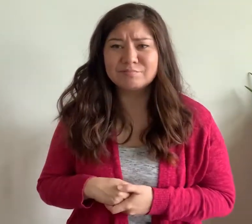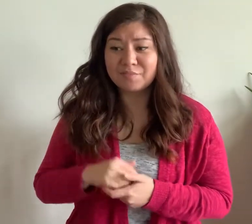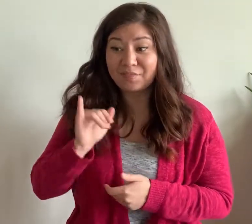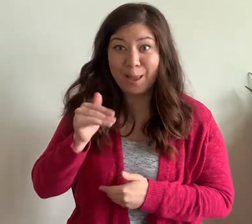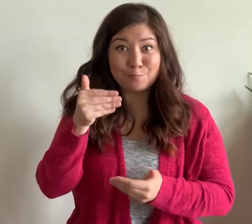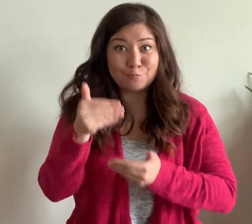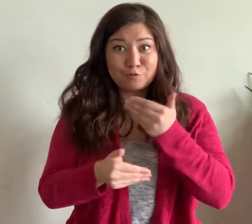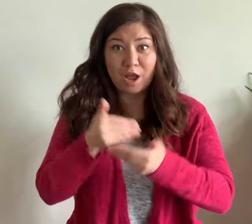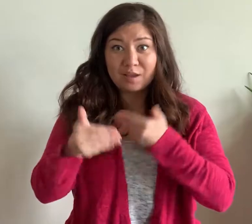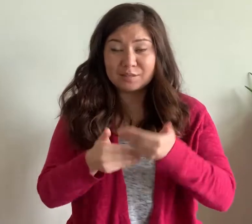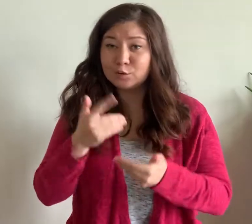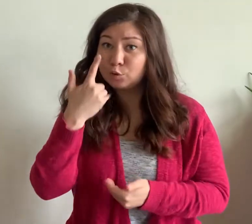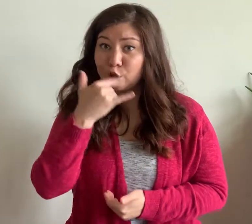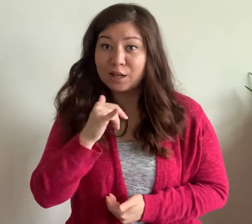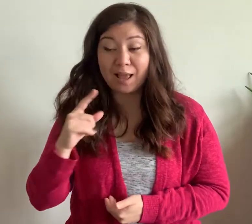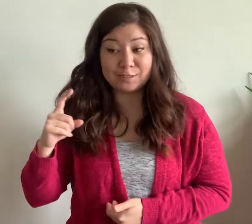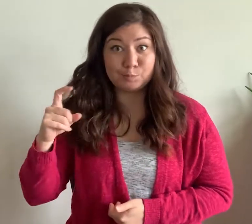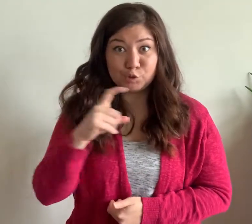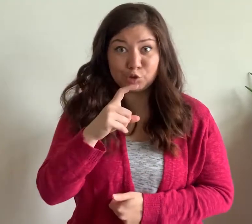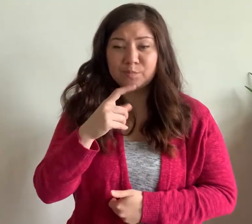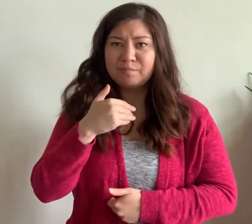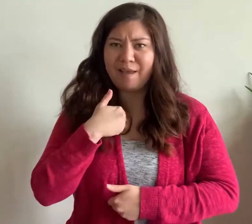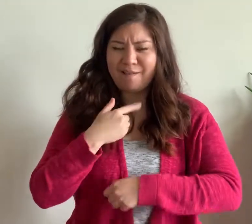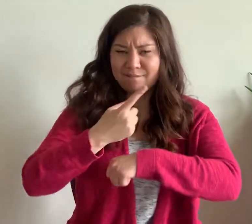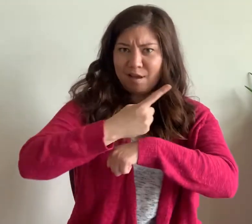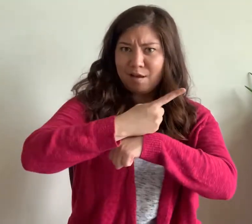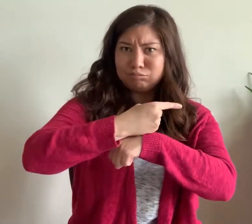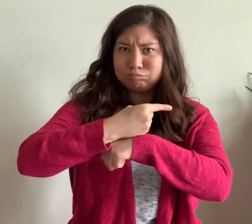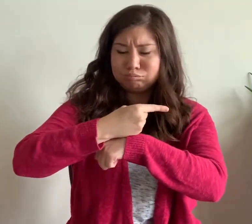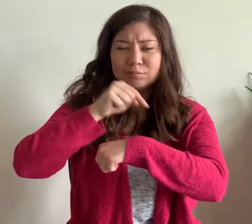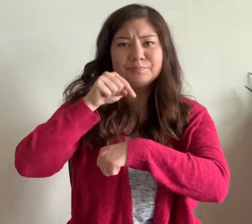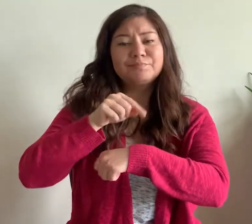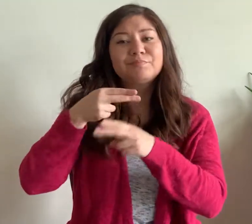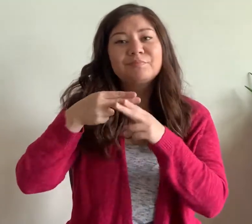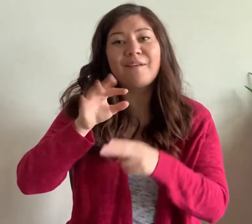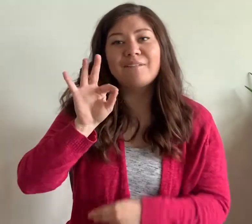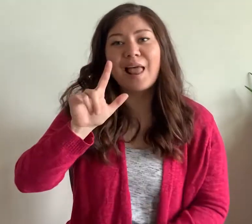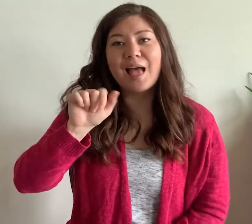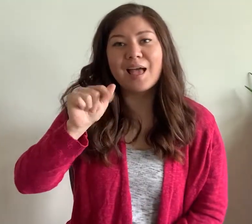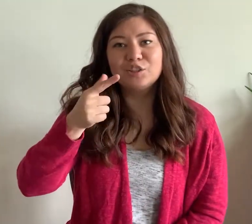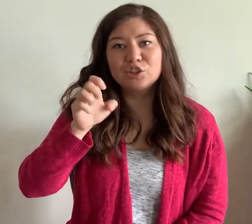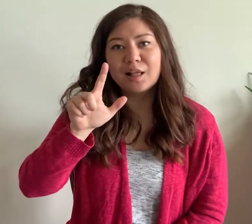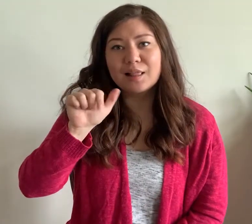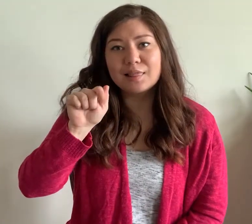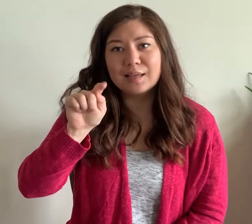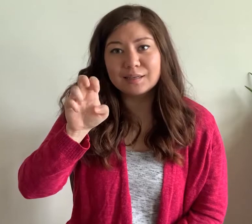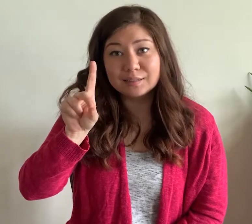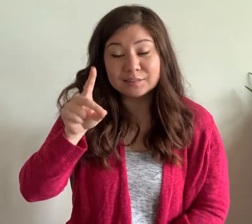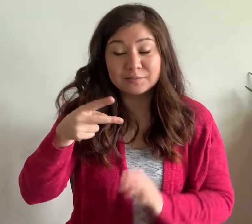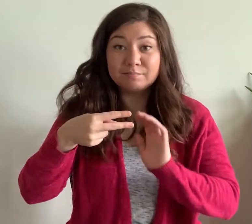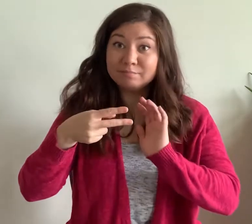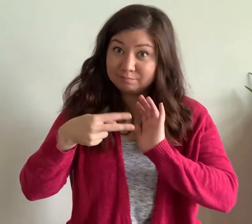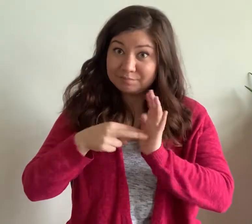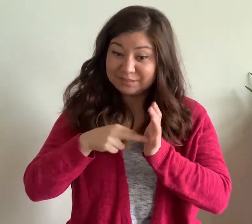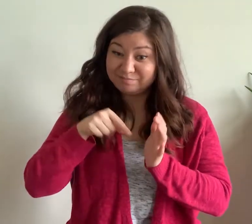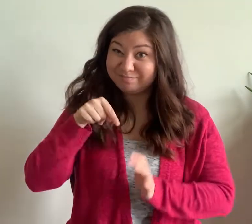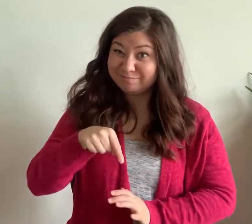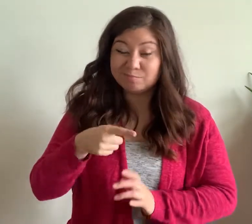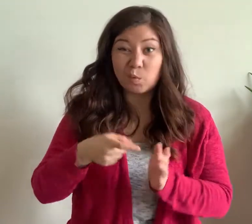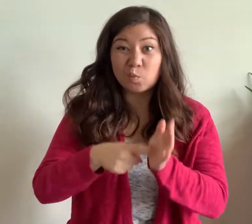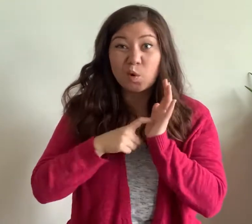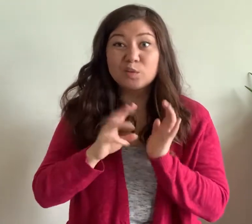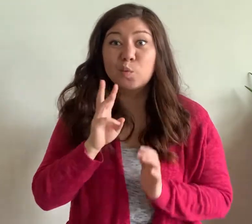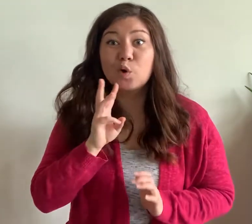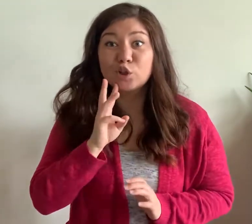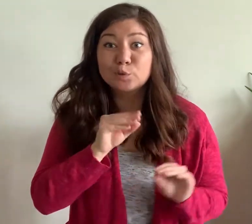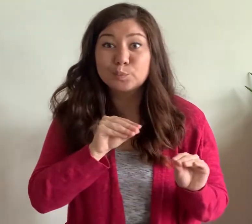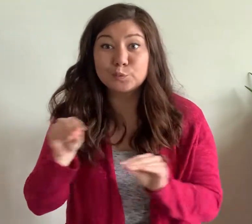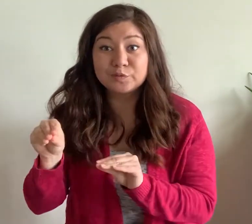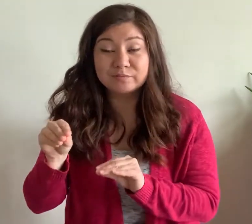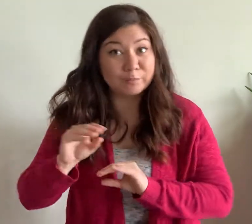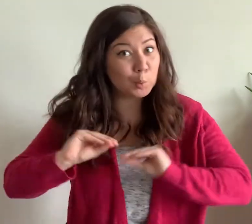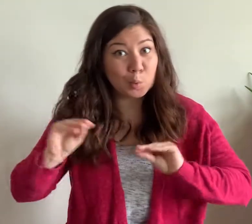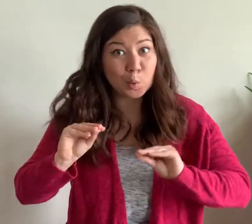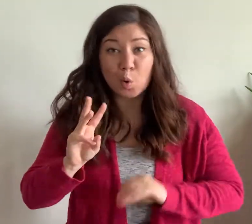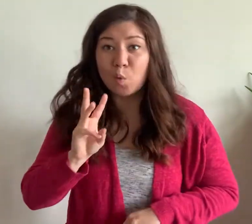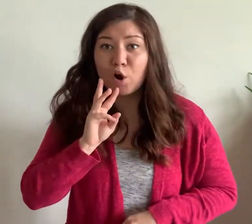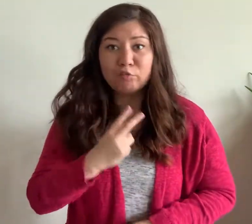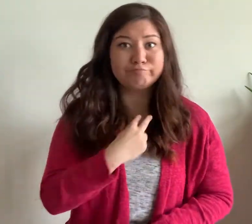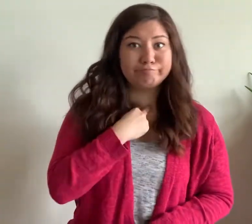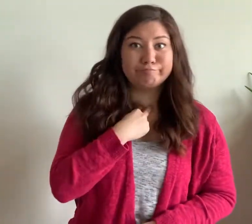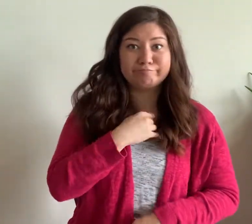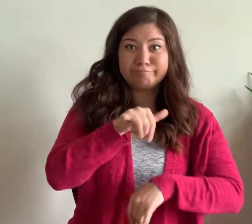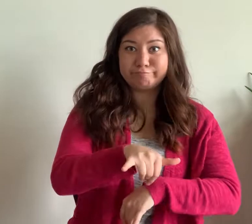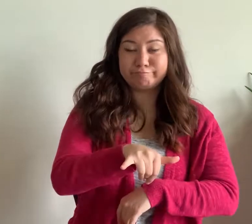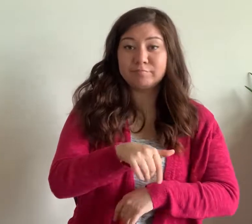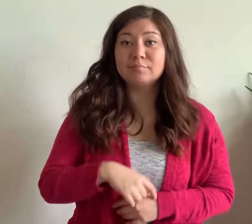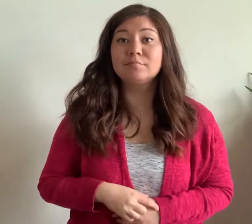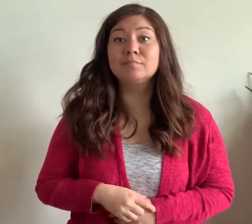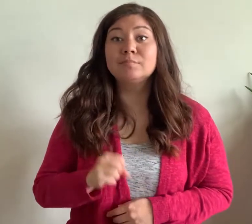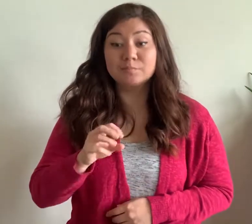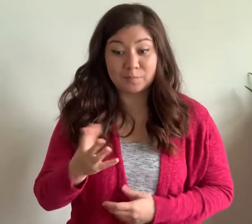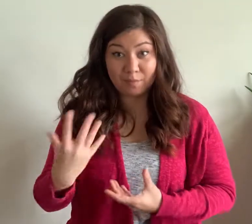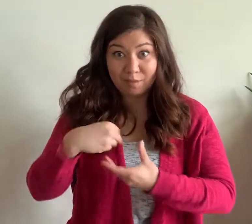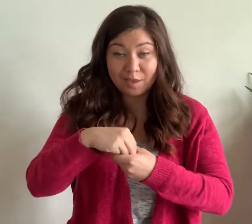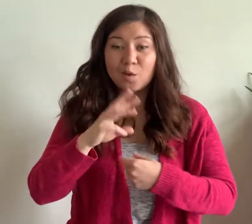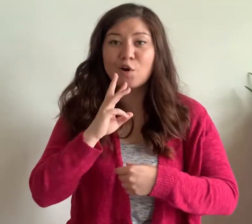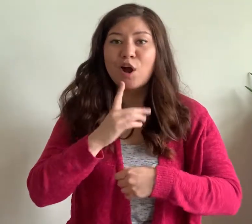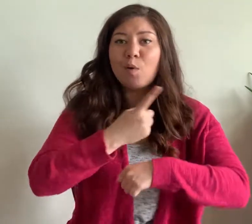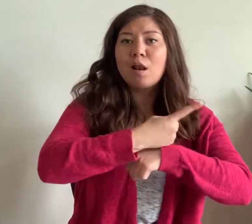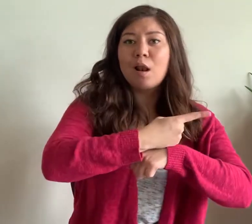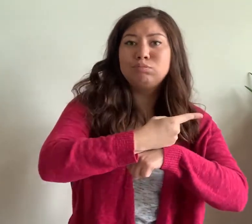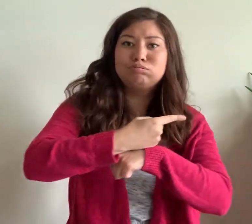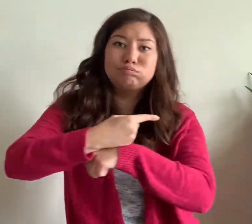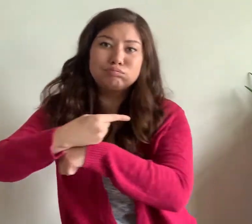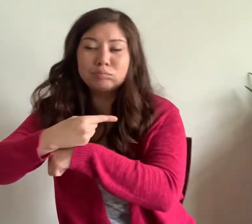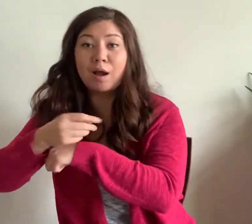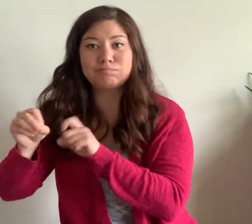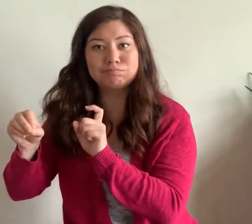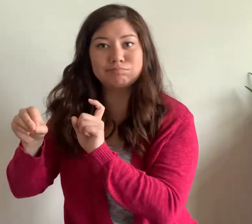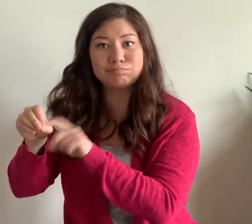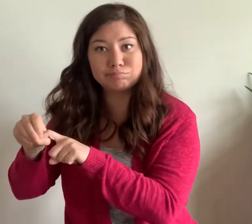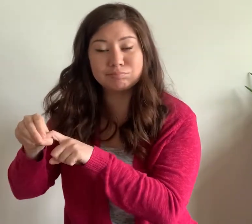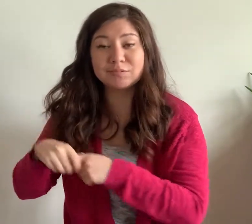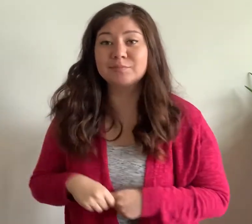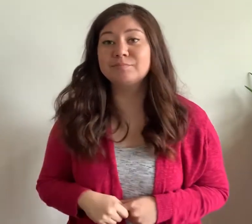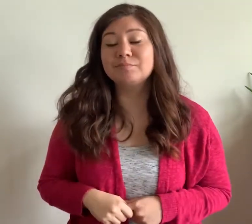The sperm is flagellated and needs water to move and reach the ovule egg.